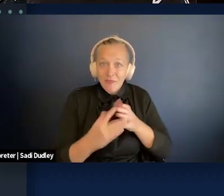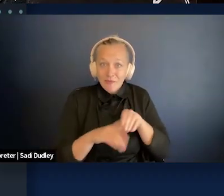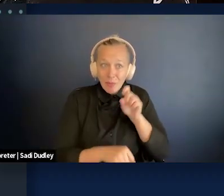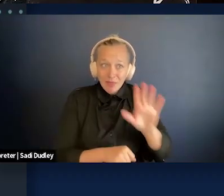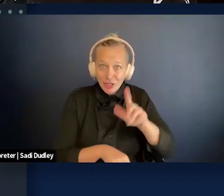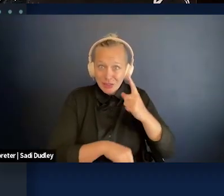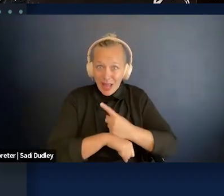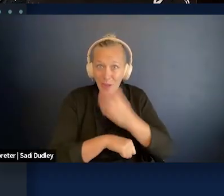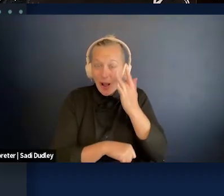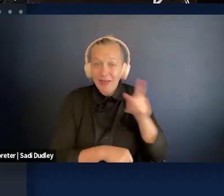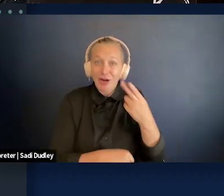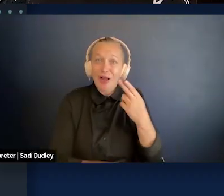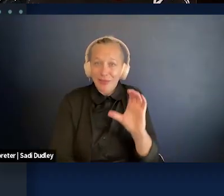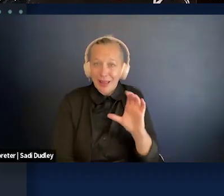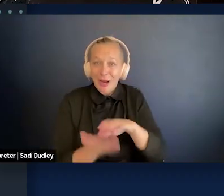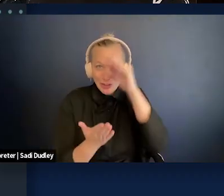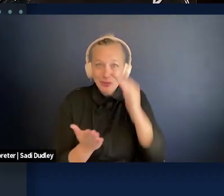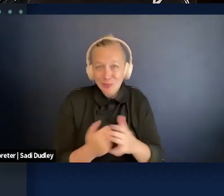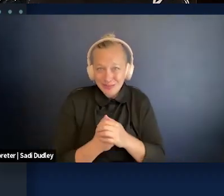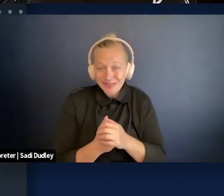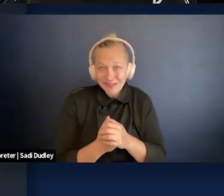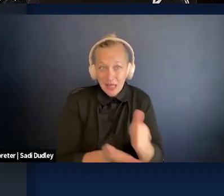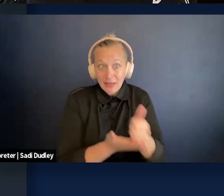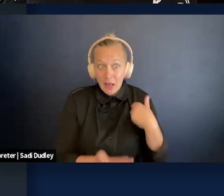Um, to help us understand this a little bit better.